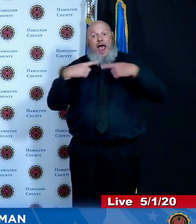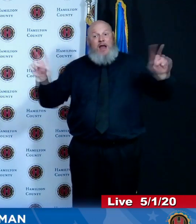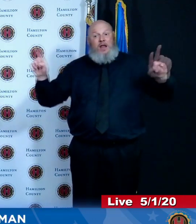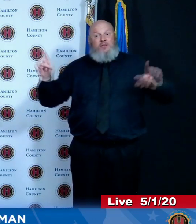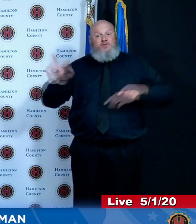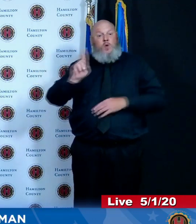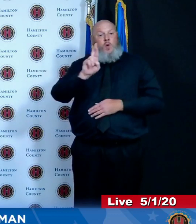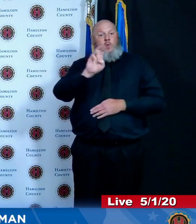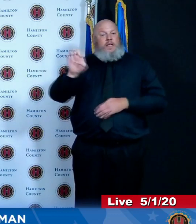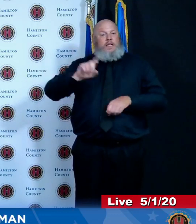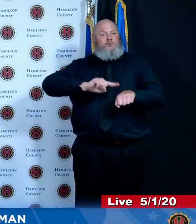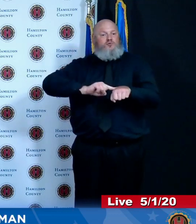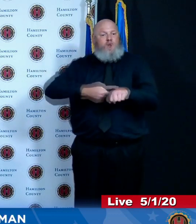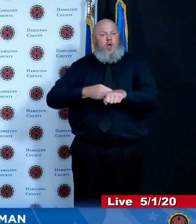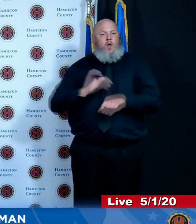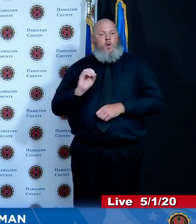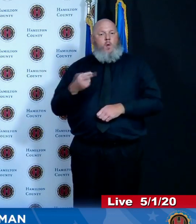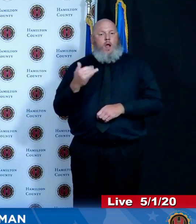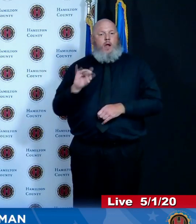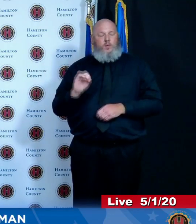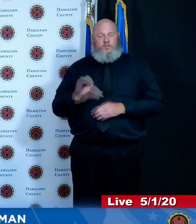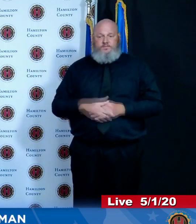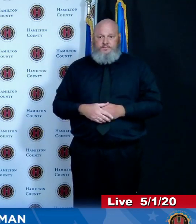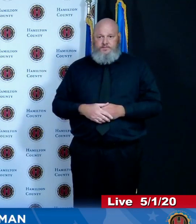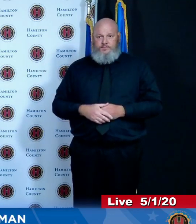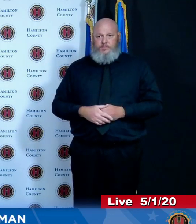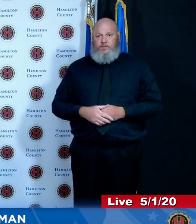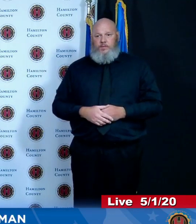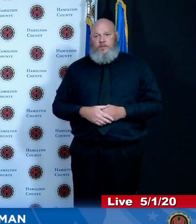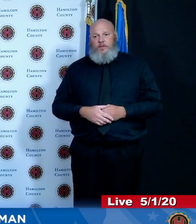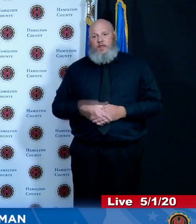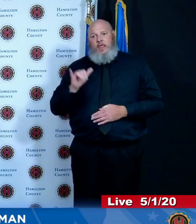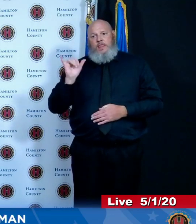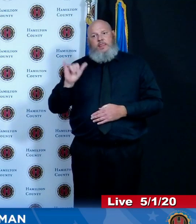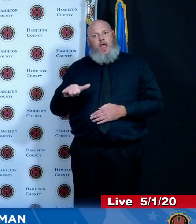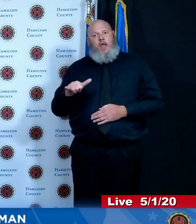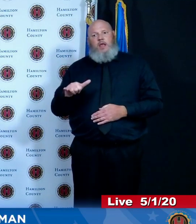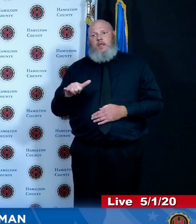spike in those hospitalizations and deaths we're gonna as Director Acton